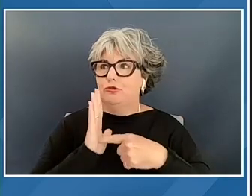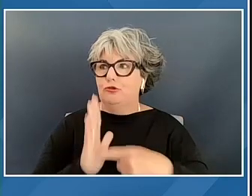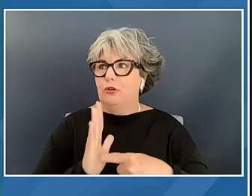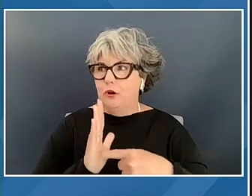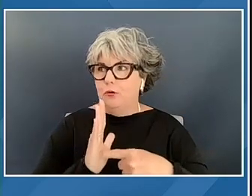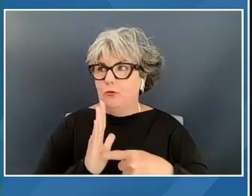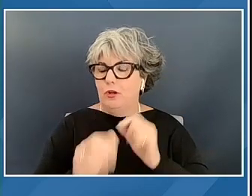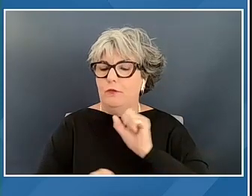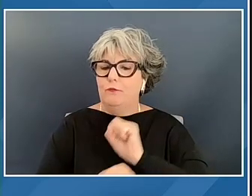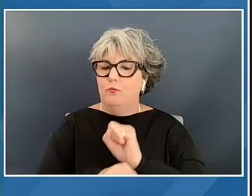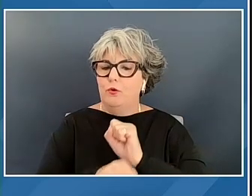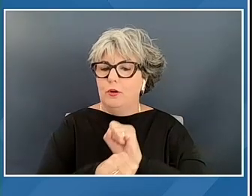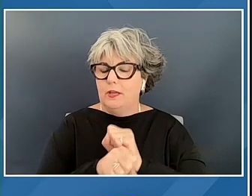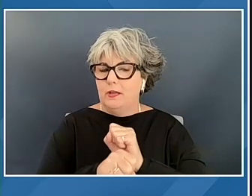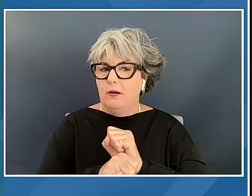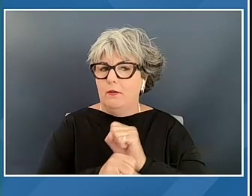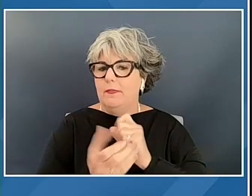this particular project or initiative.